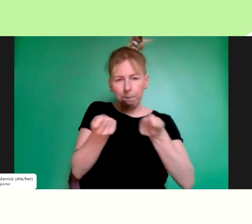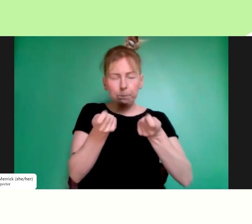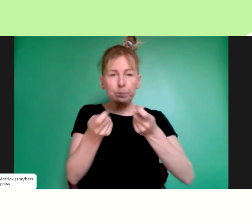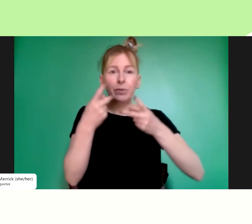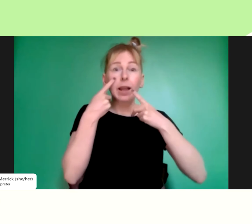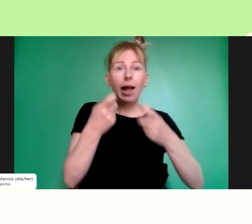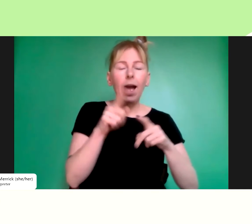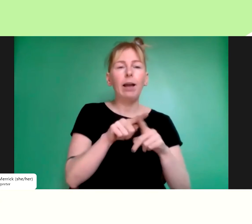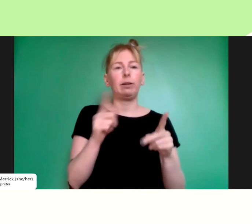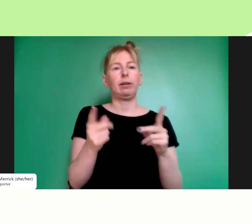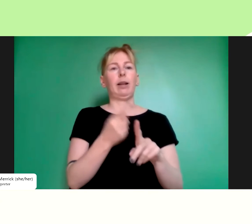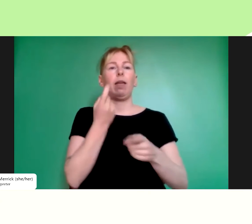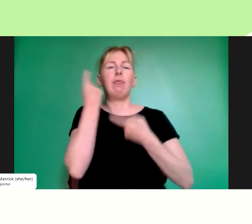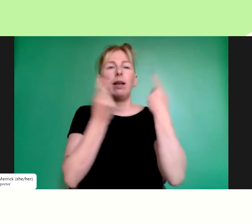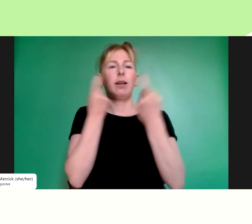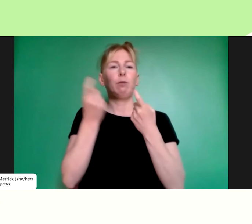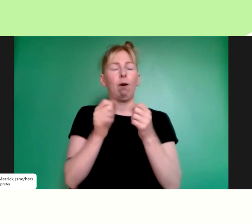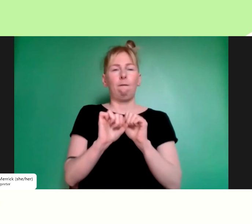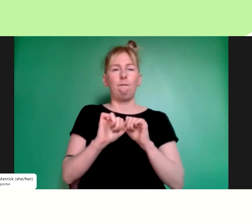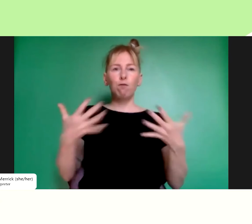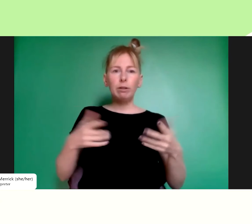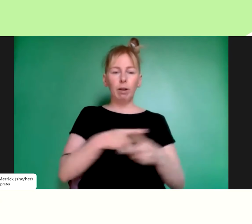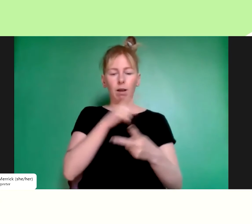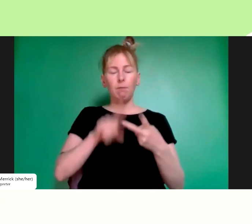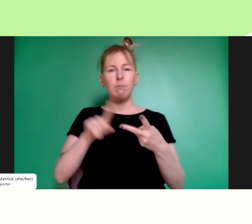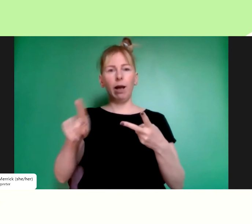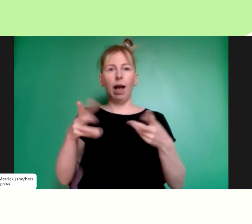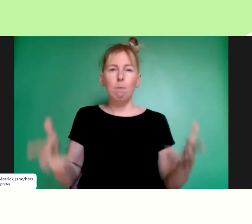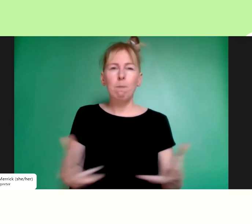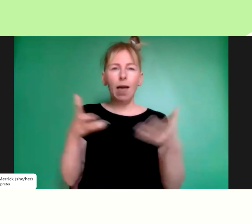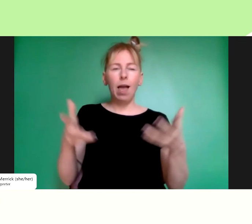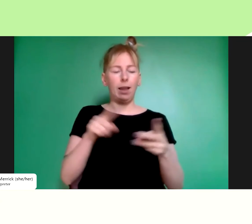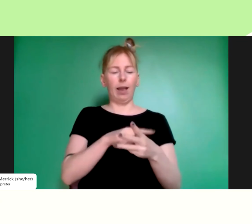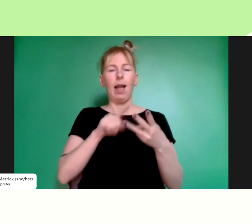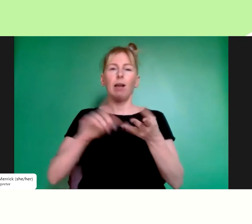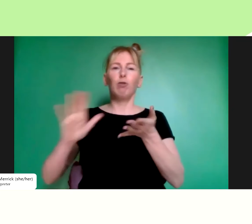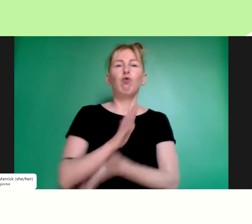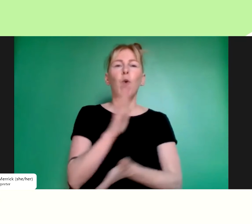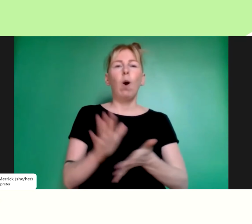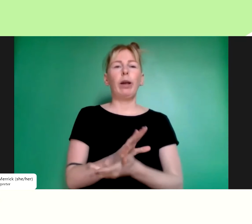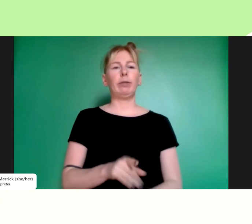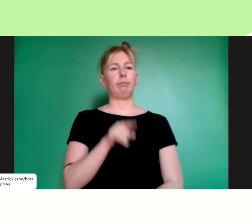practices, joy and play. Mbongwa is the curator of Puncture Points, founding member